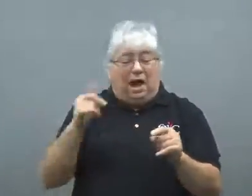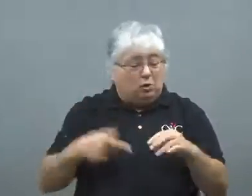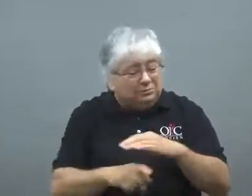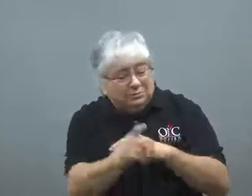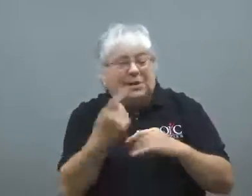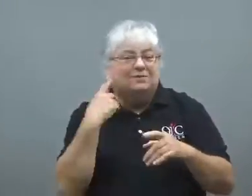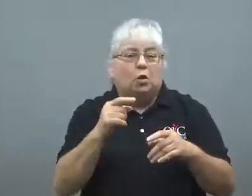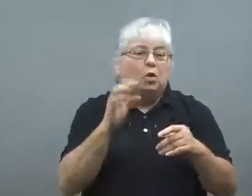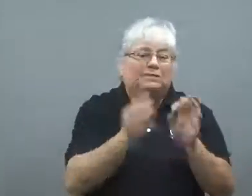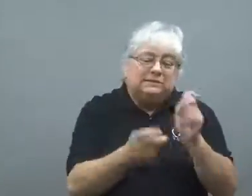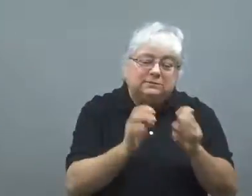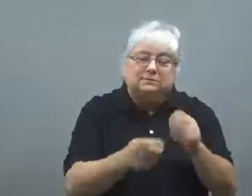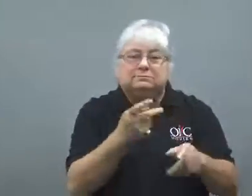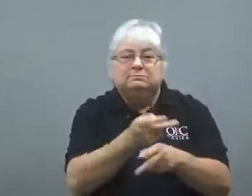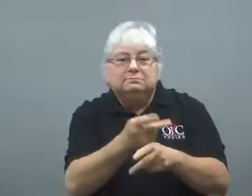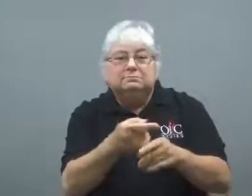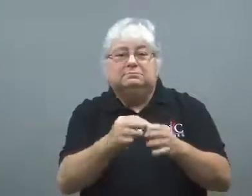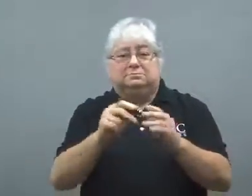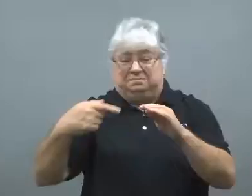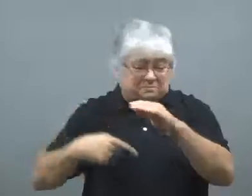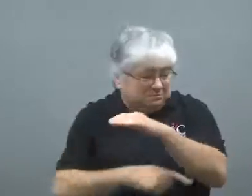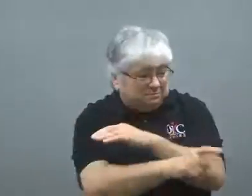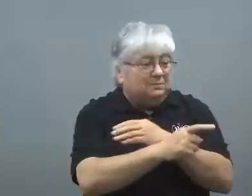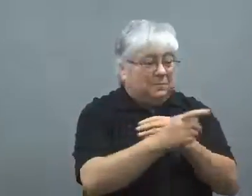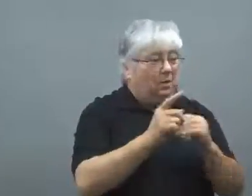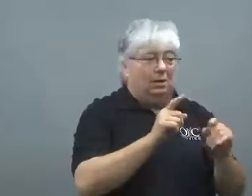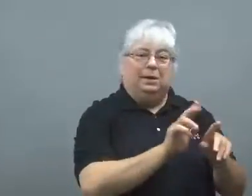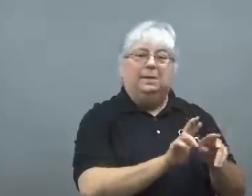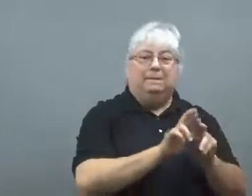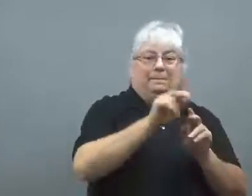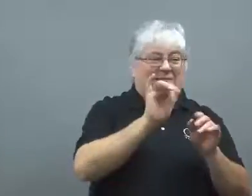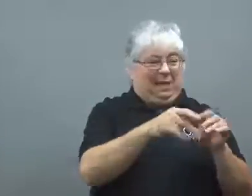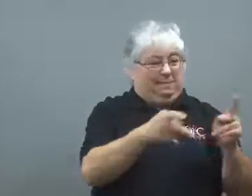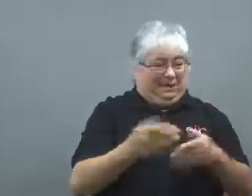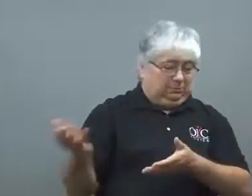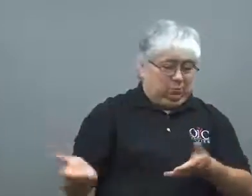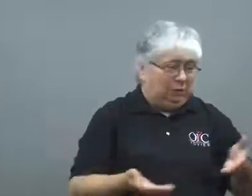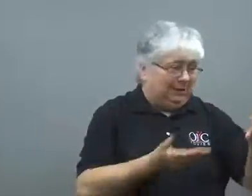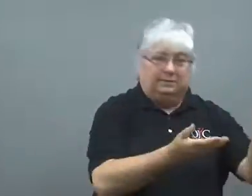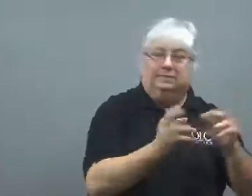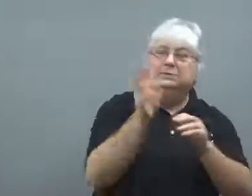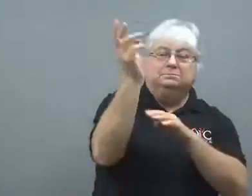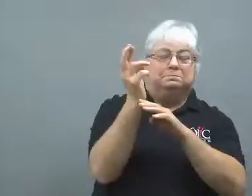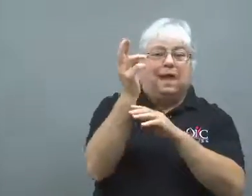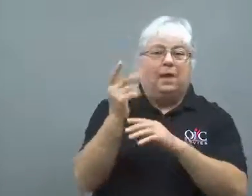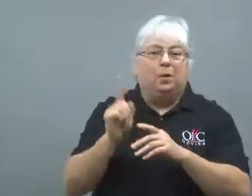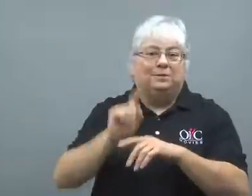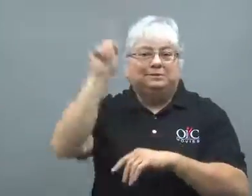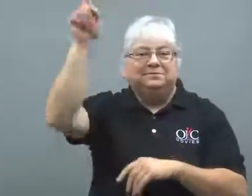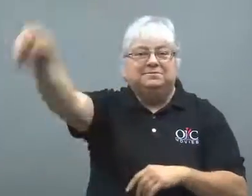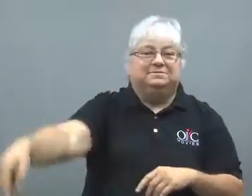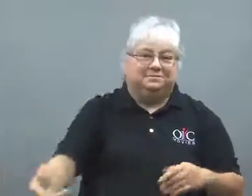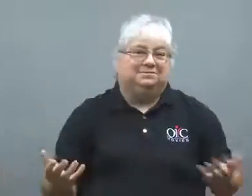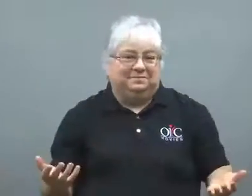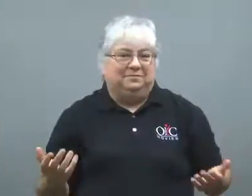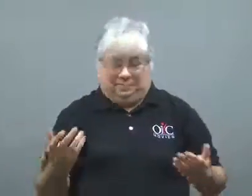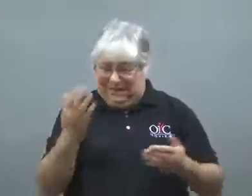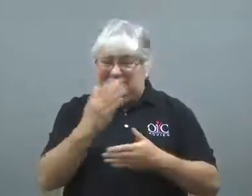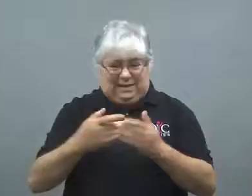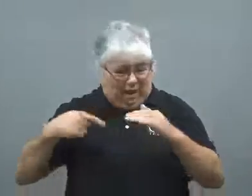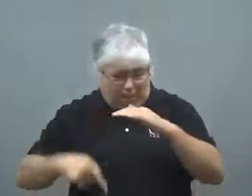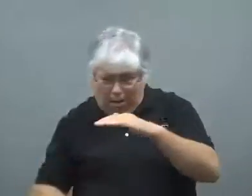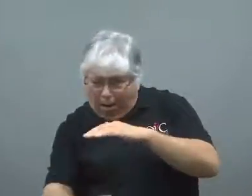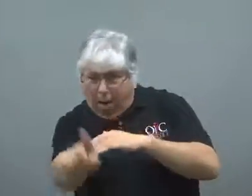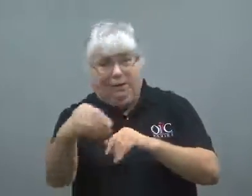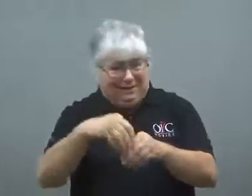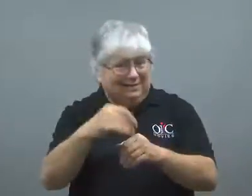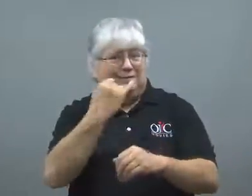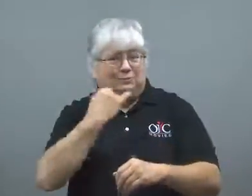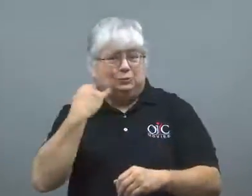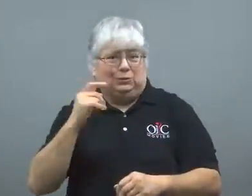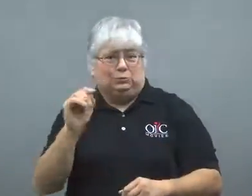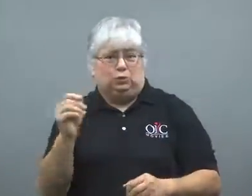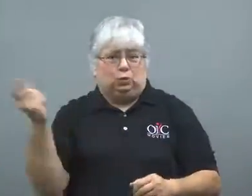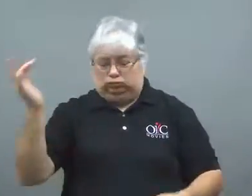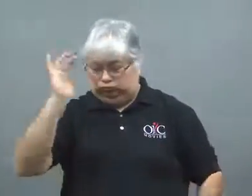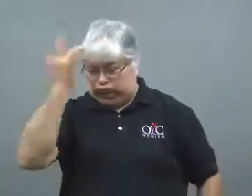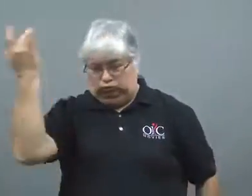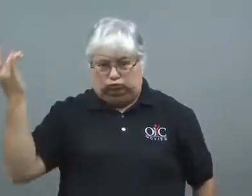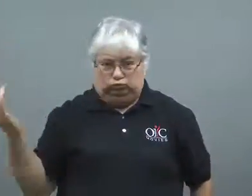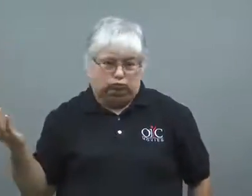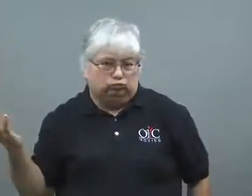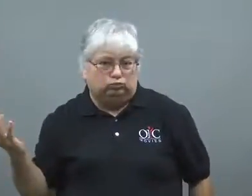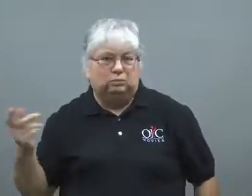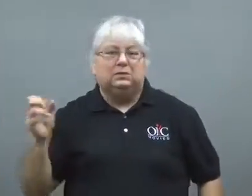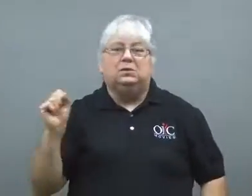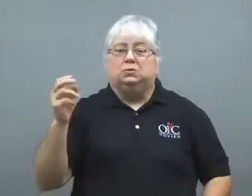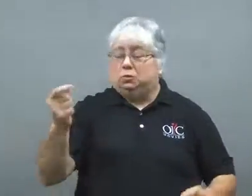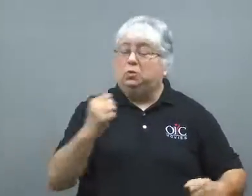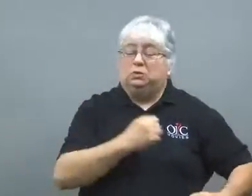repair facilities and rocket launching sites.